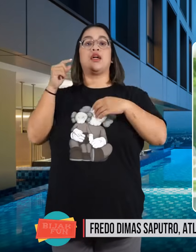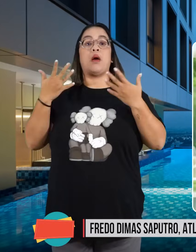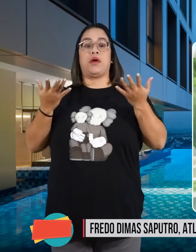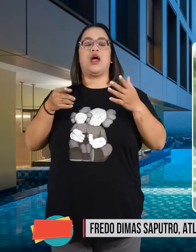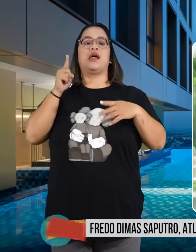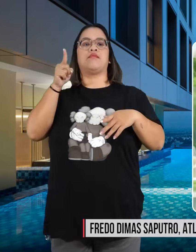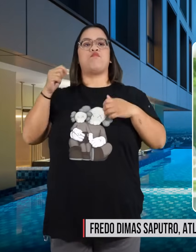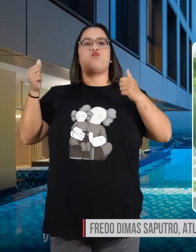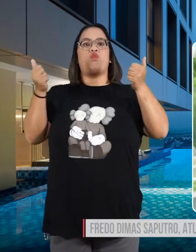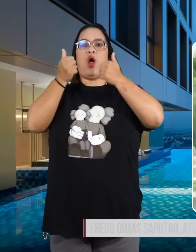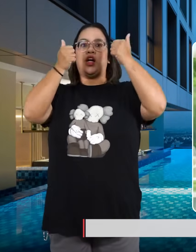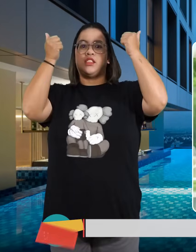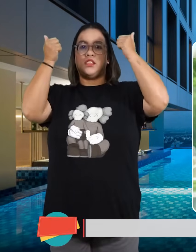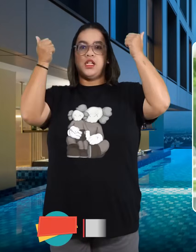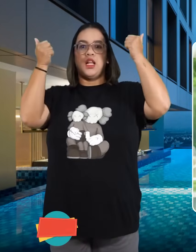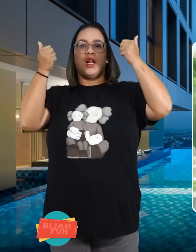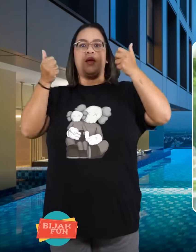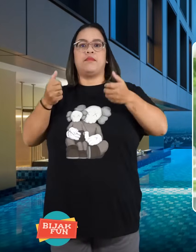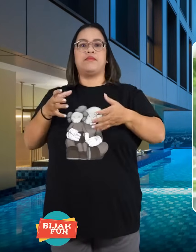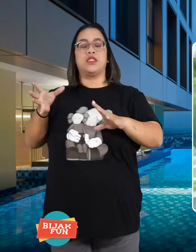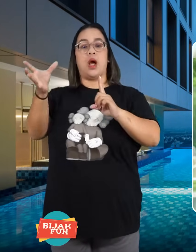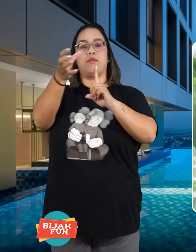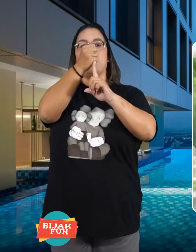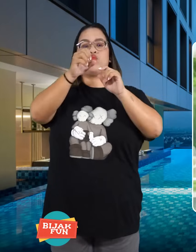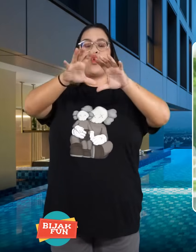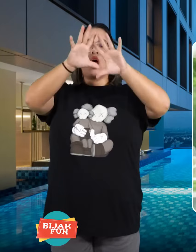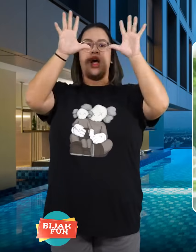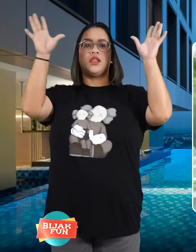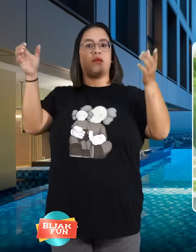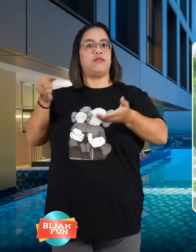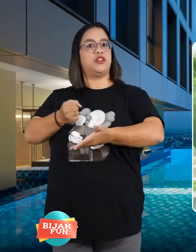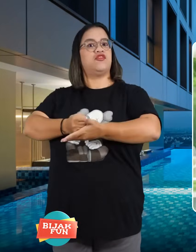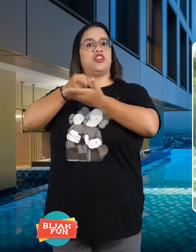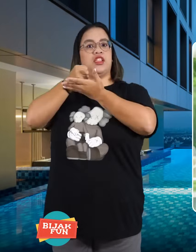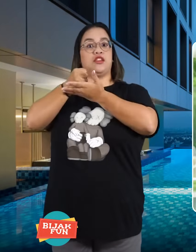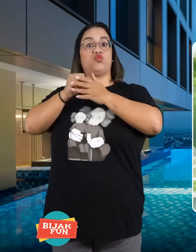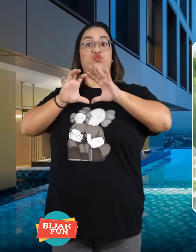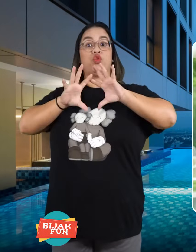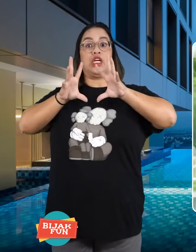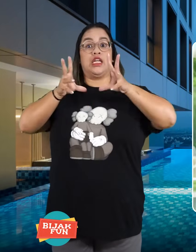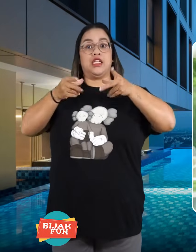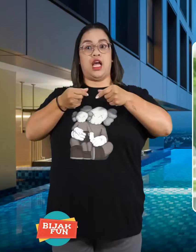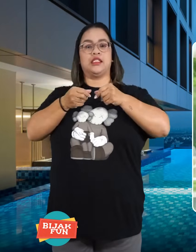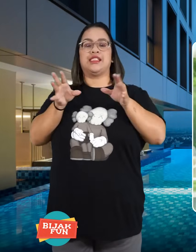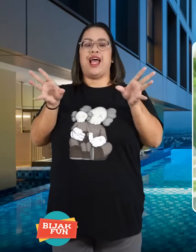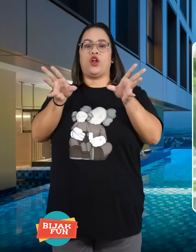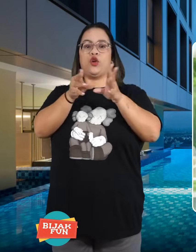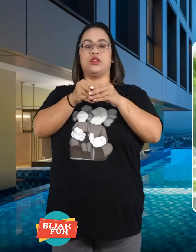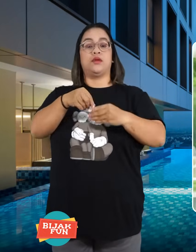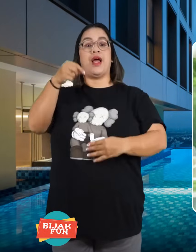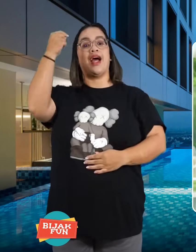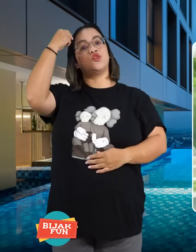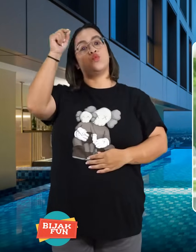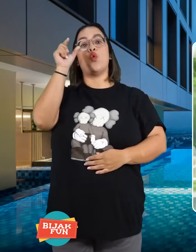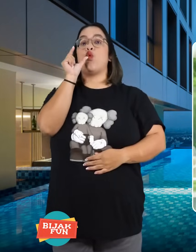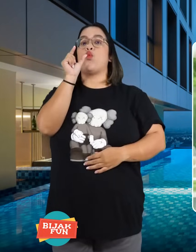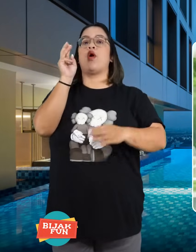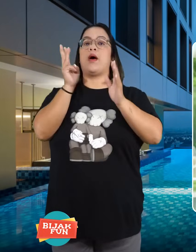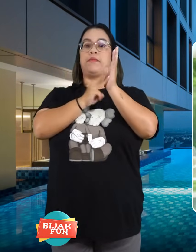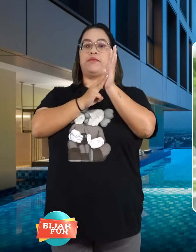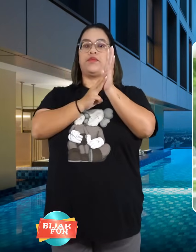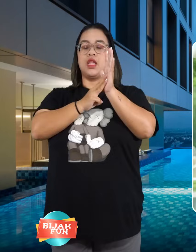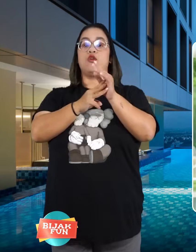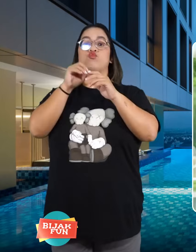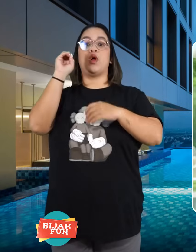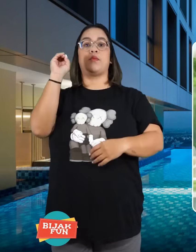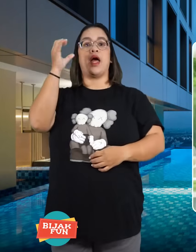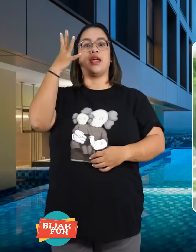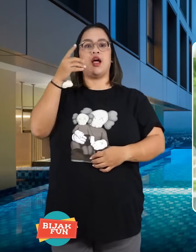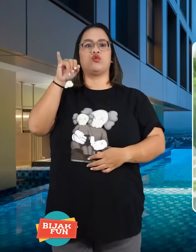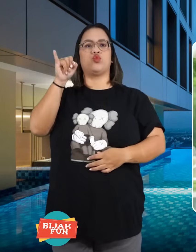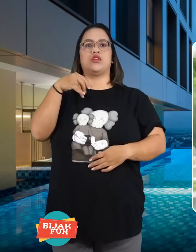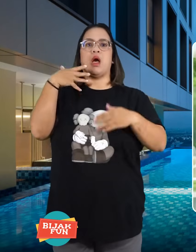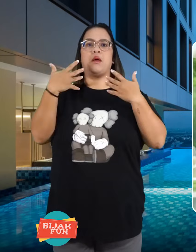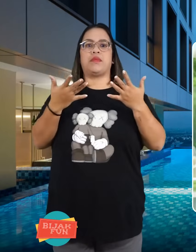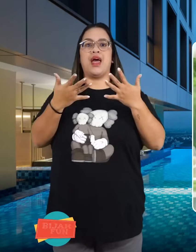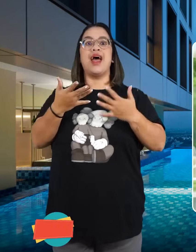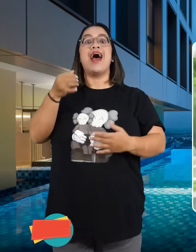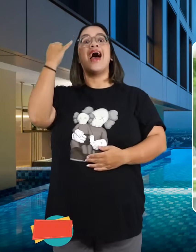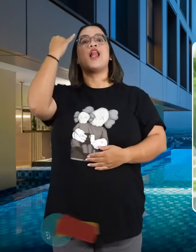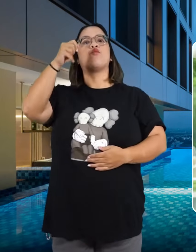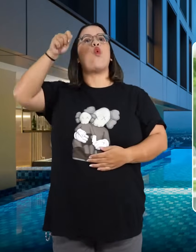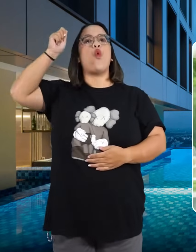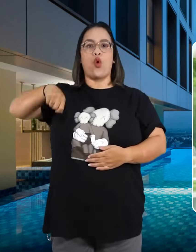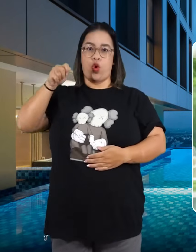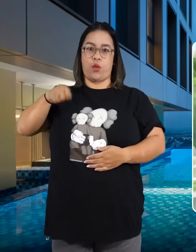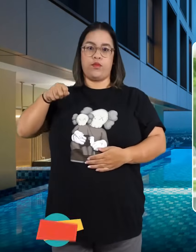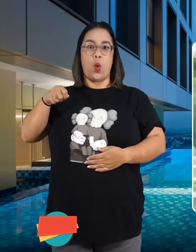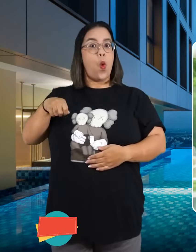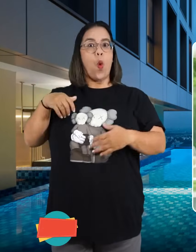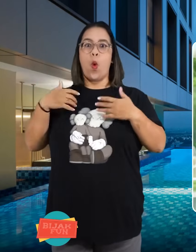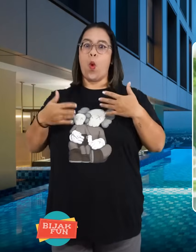because he managed to achieve many world achievements at once UM Surabaya student majoring in Law